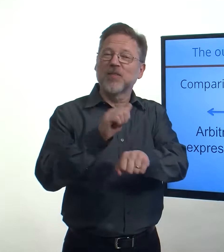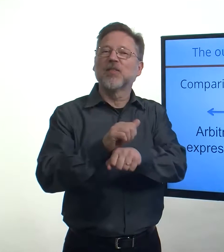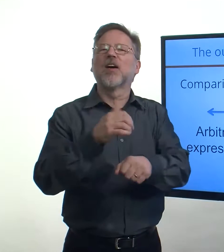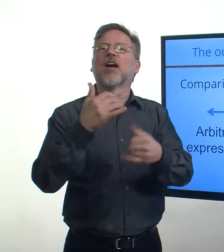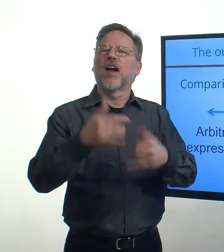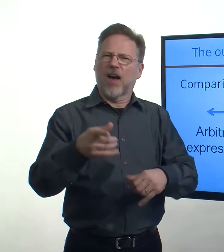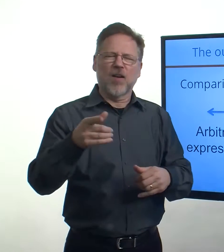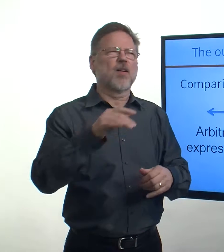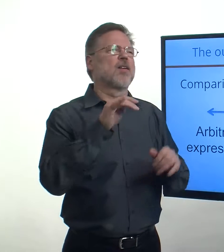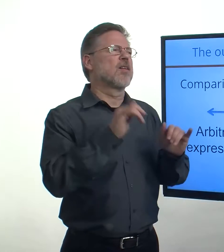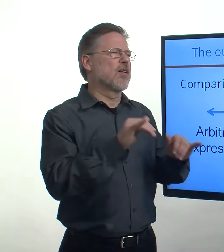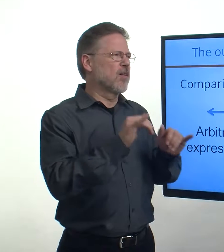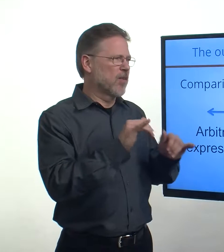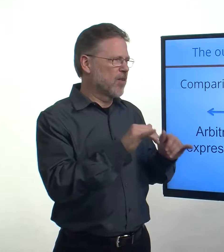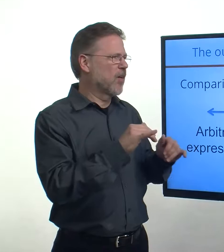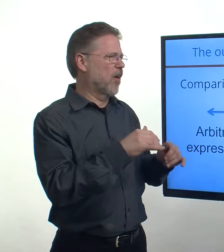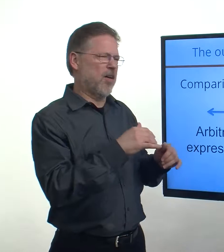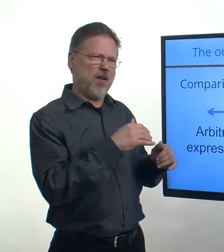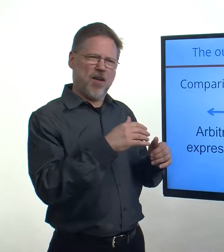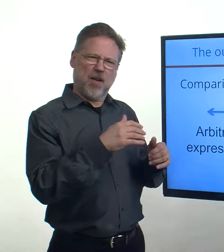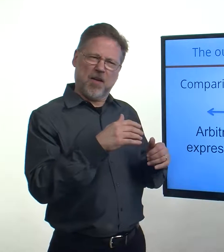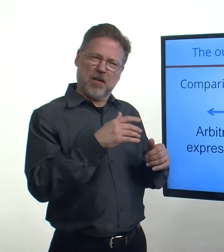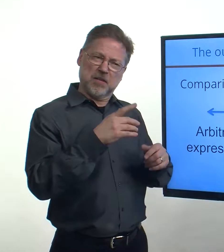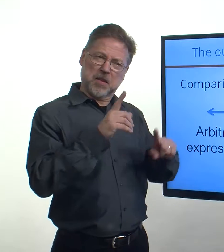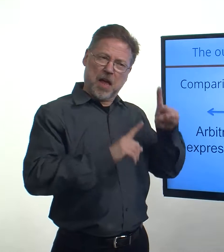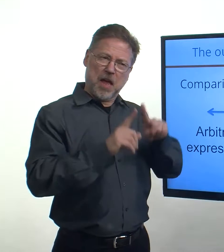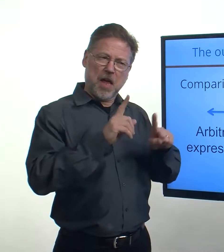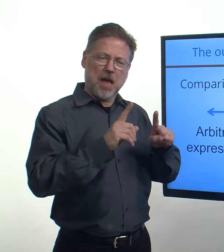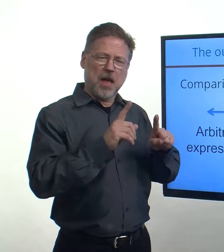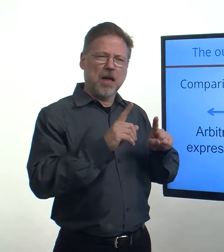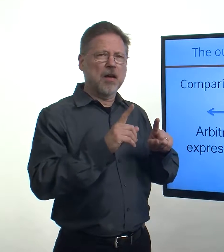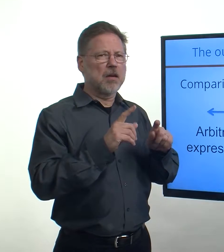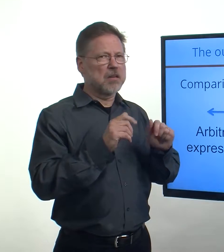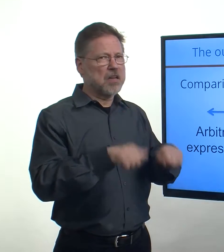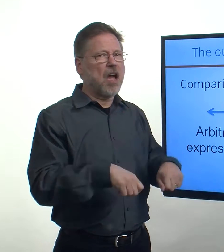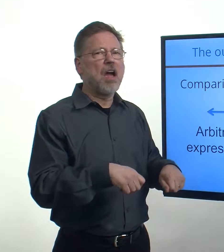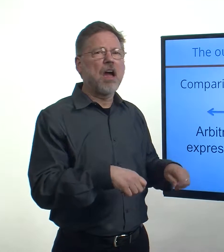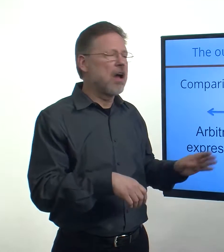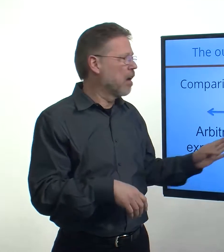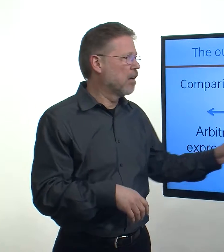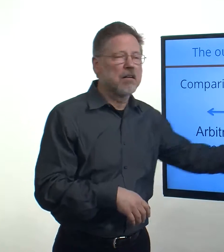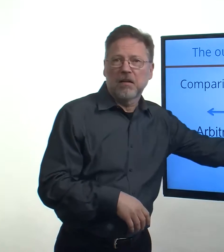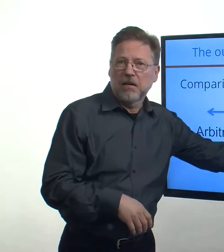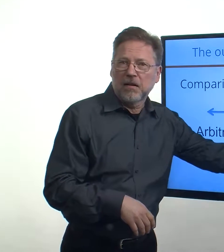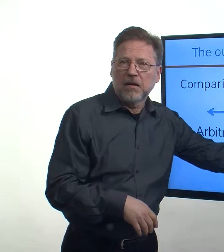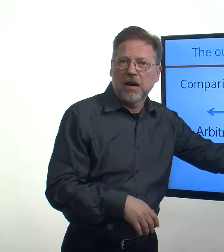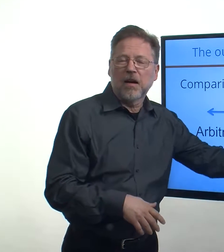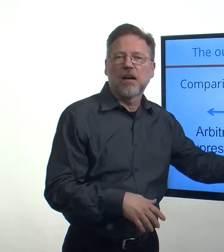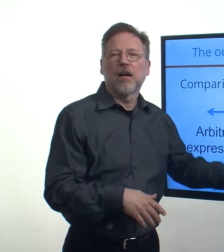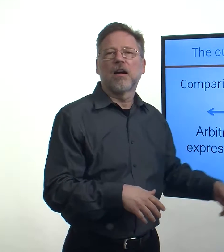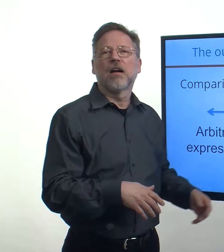Now that you've done your homework, you've seen that some signs approach iconic expression,